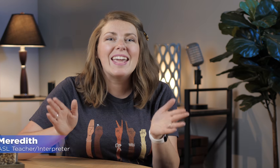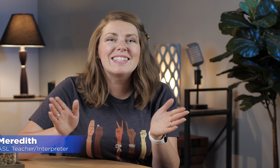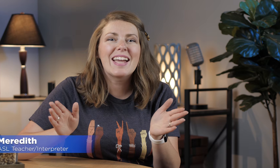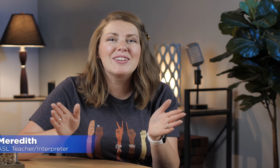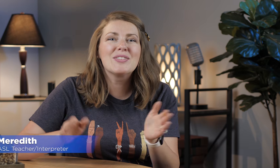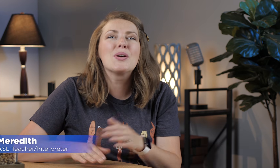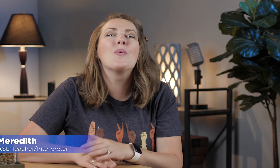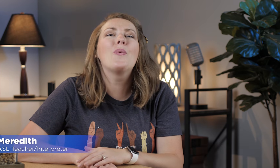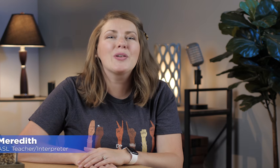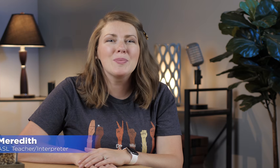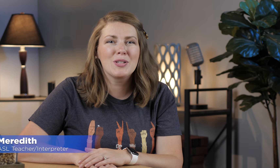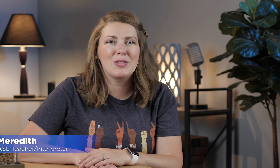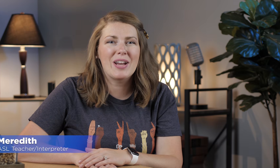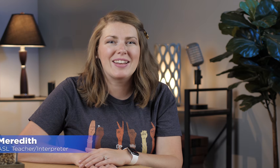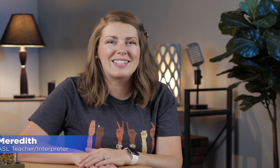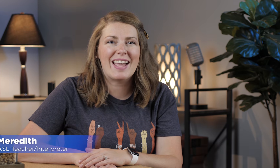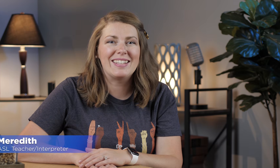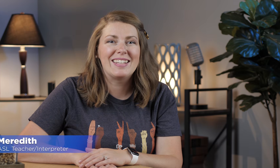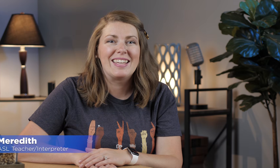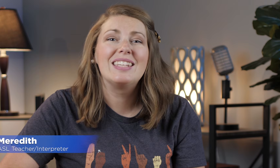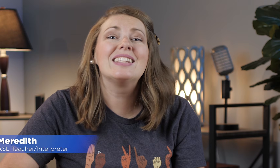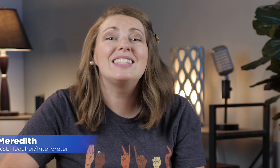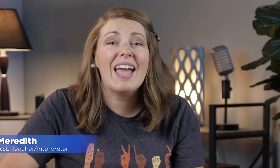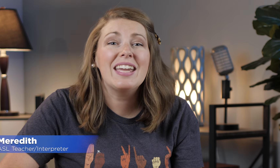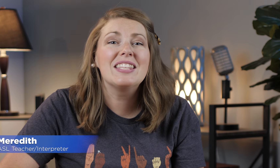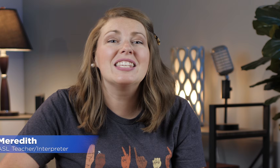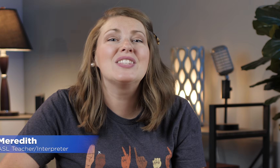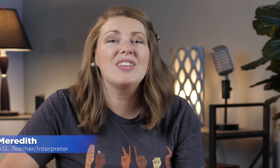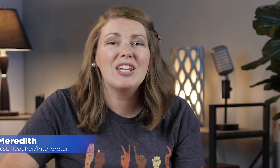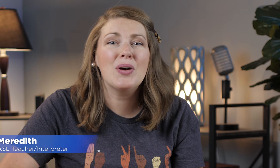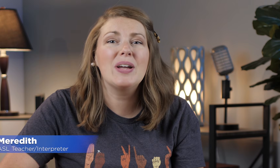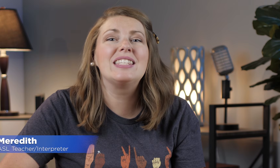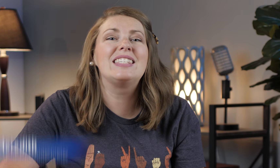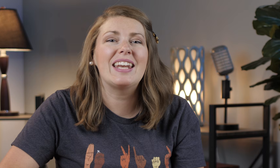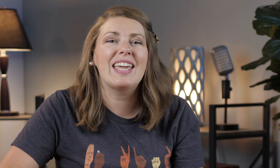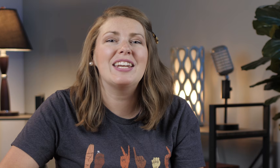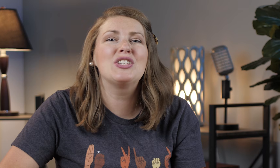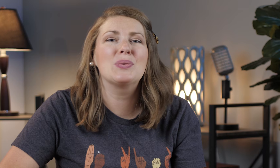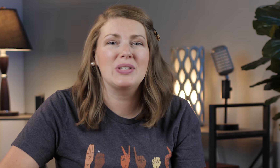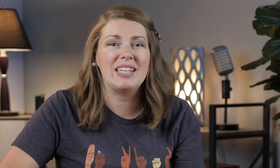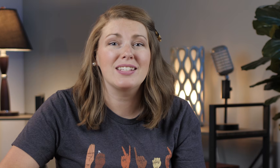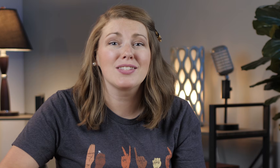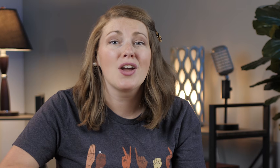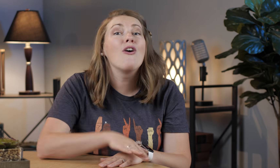Hey signers! Welcome to Learn How to Sign. Today, this video is dedicated to routines,